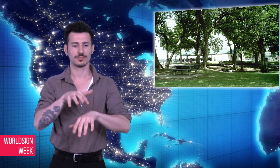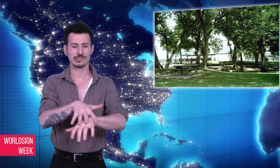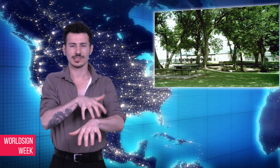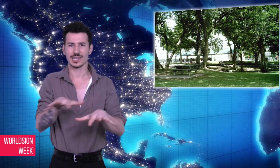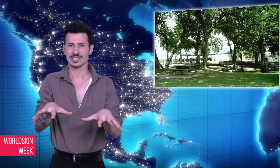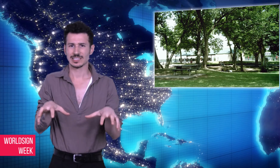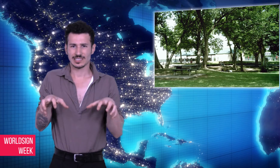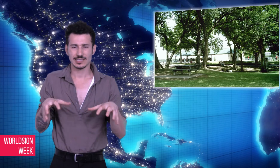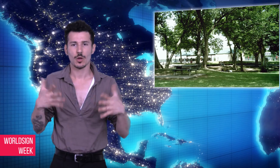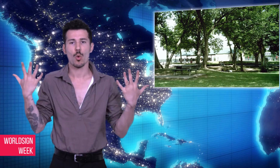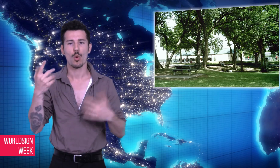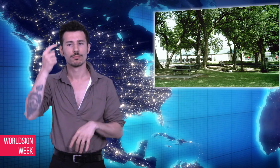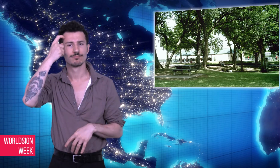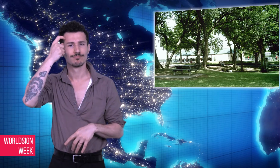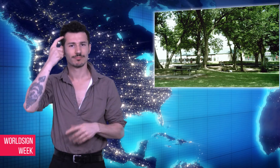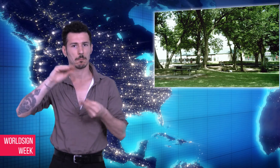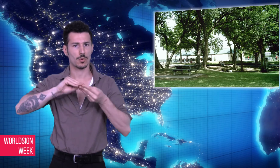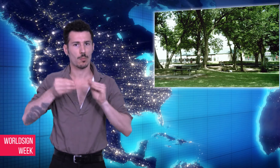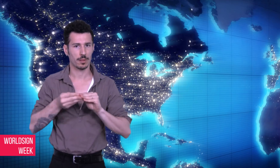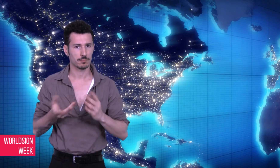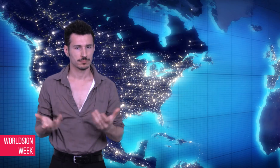and neurological problems.